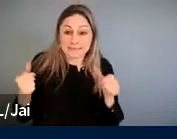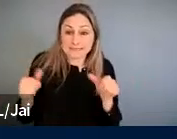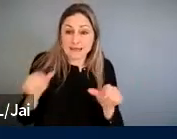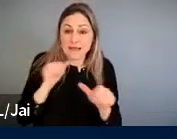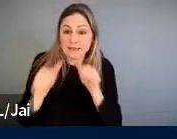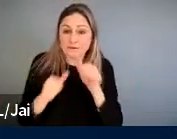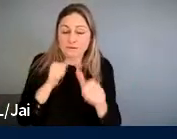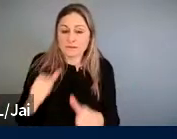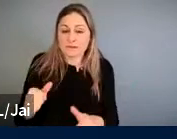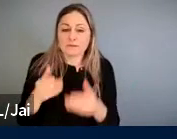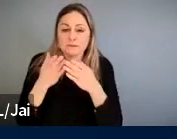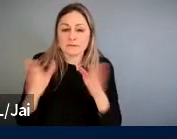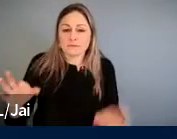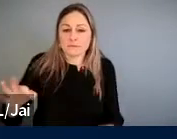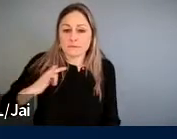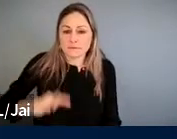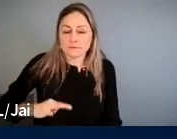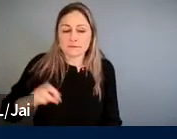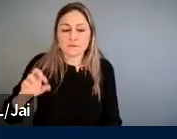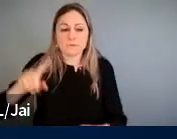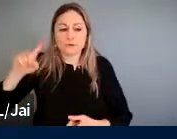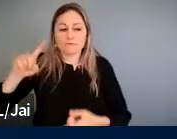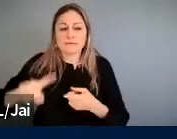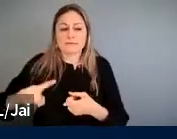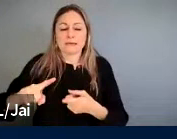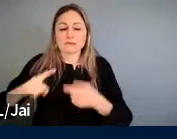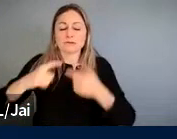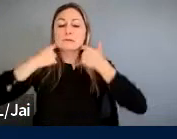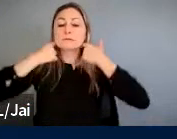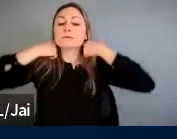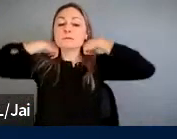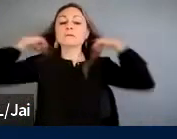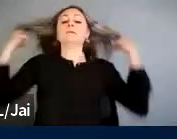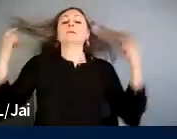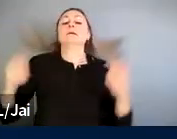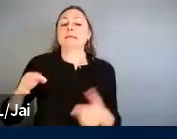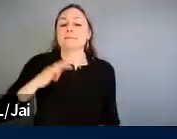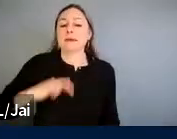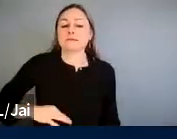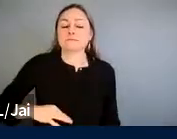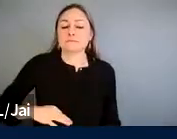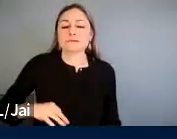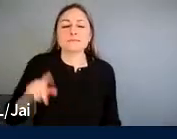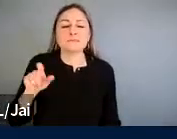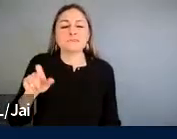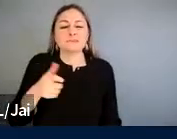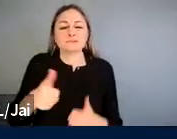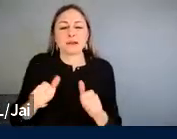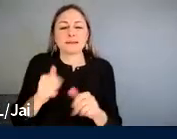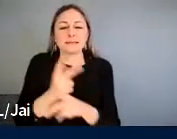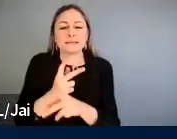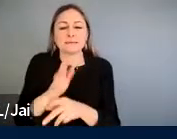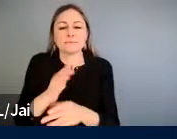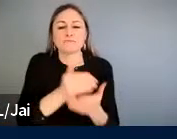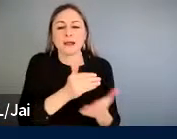or a reduction in benefit award should be sure to keep a record to the best of their ability and to